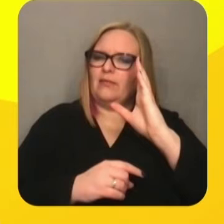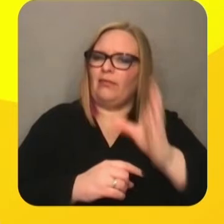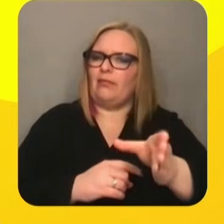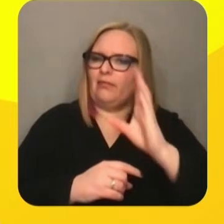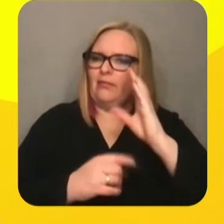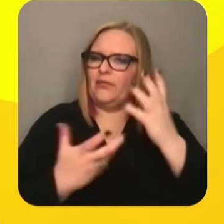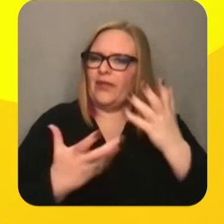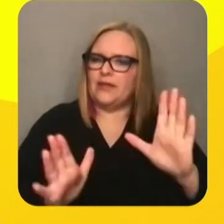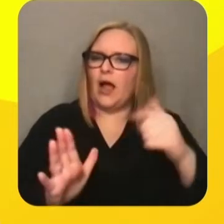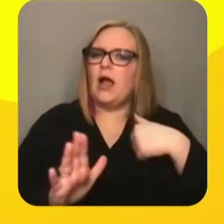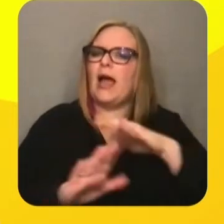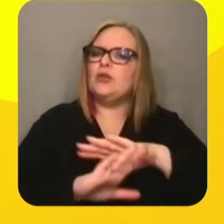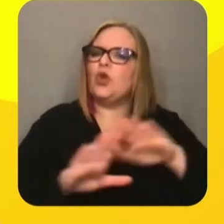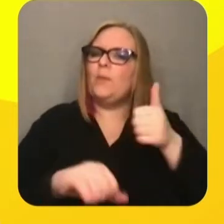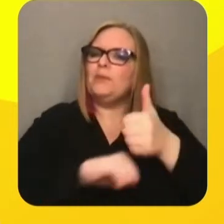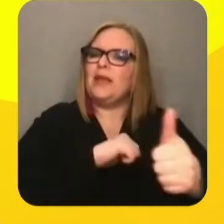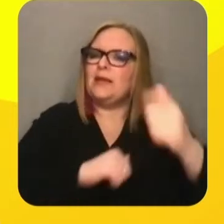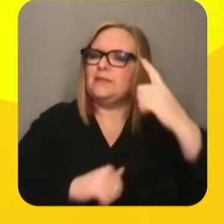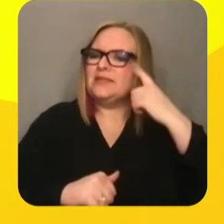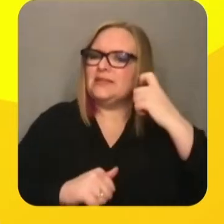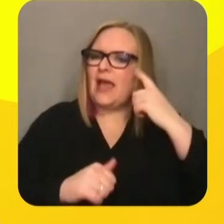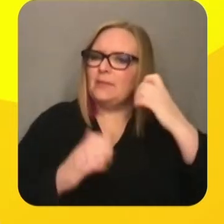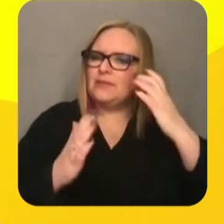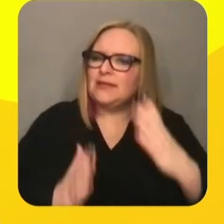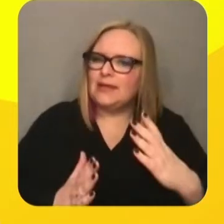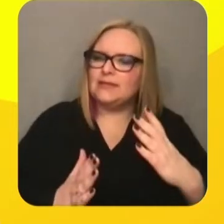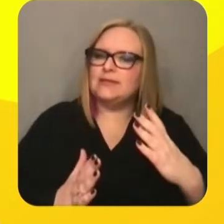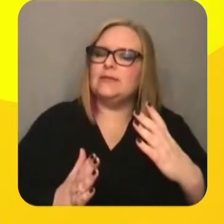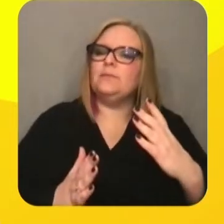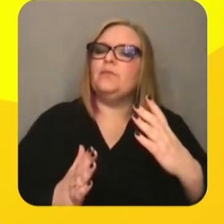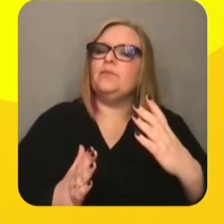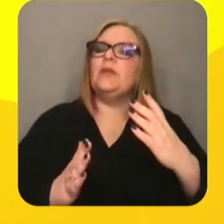we keep just talking about representation's sake.